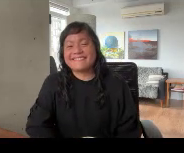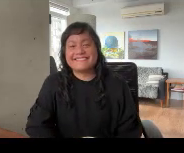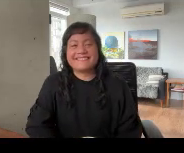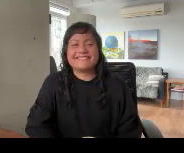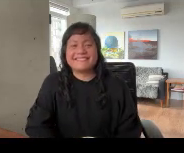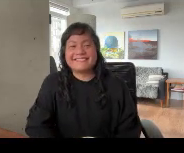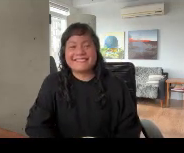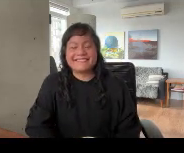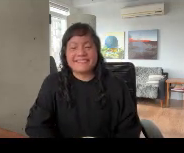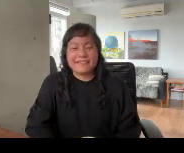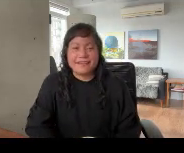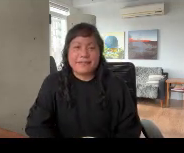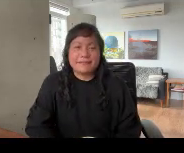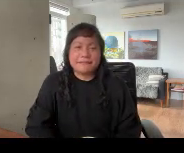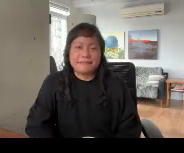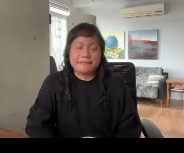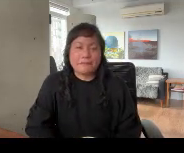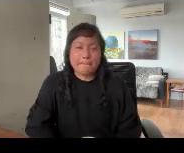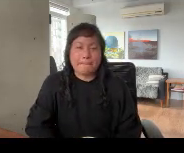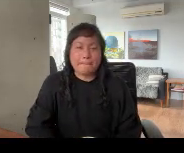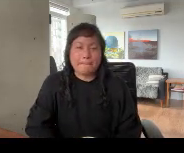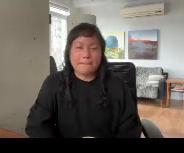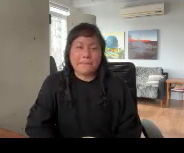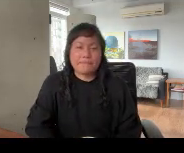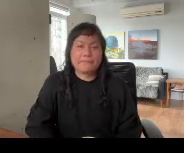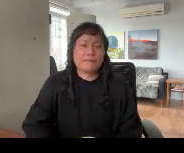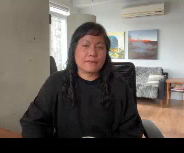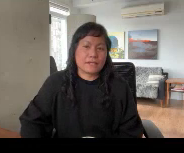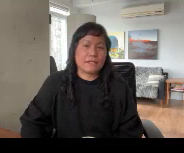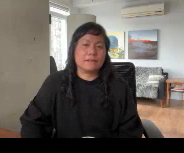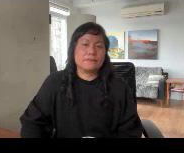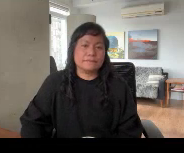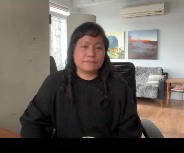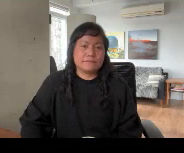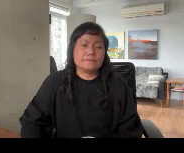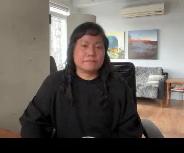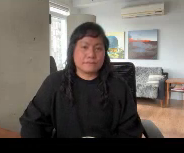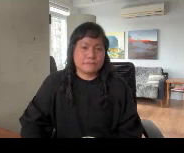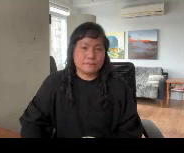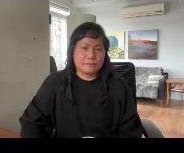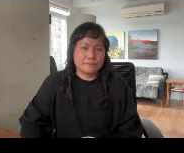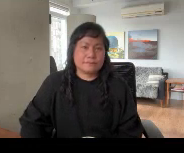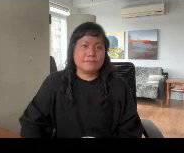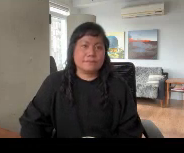choice. How do our institutions make it a choice to prioritize equity and how is this reflected